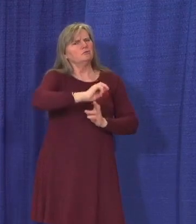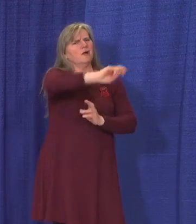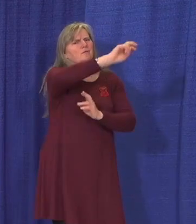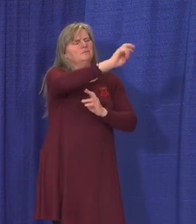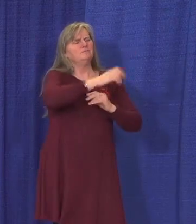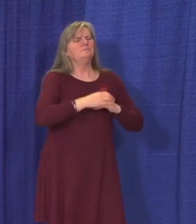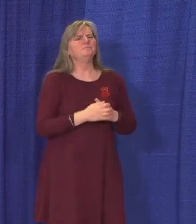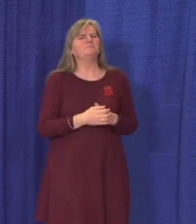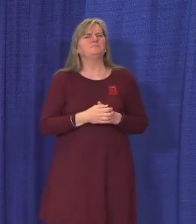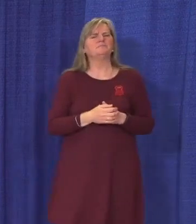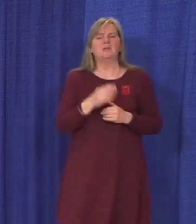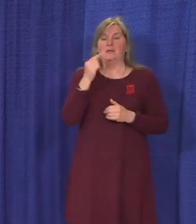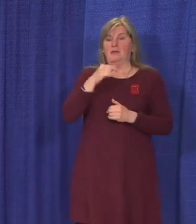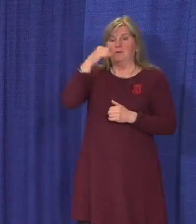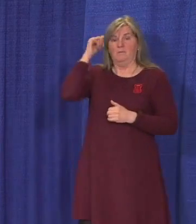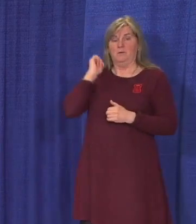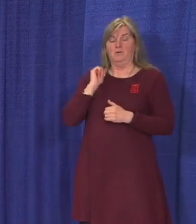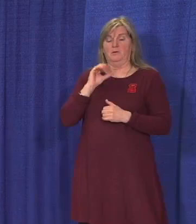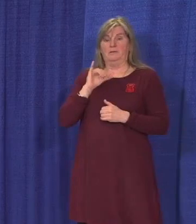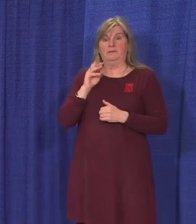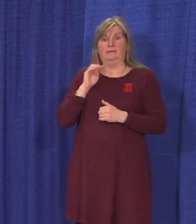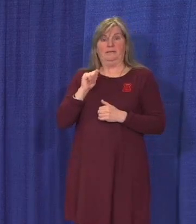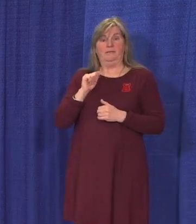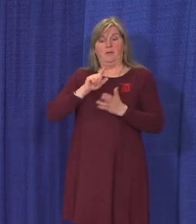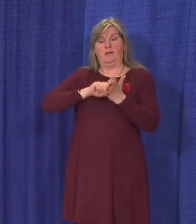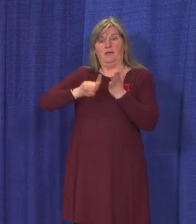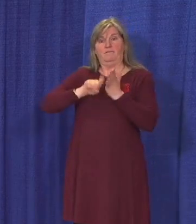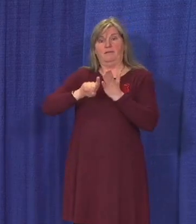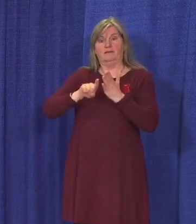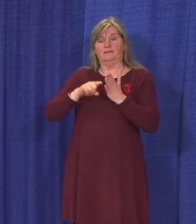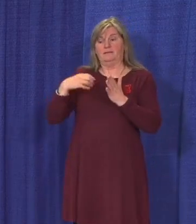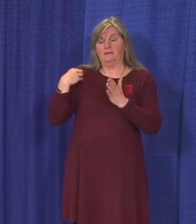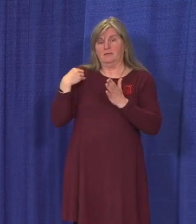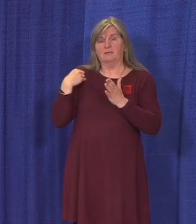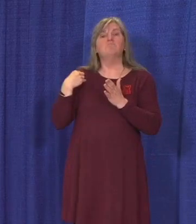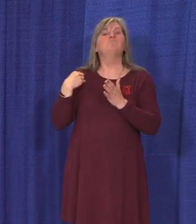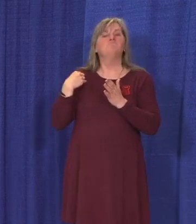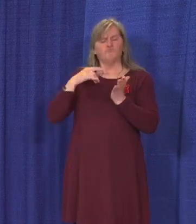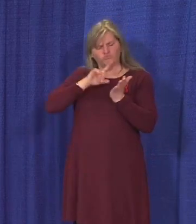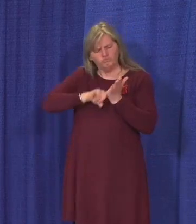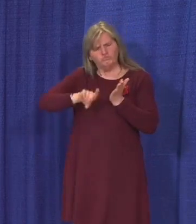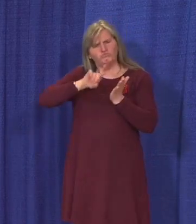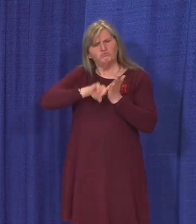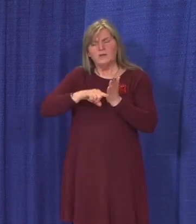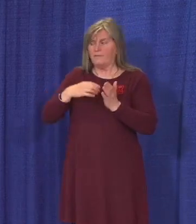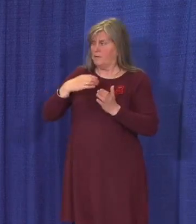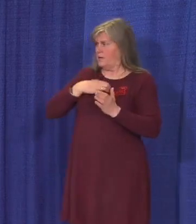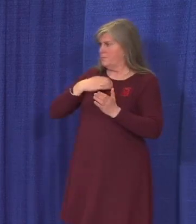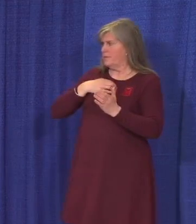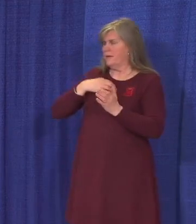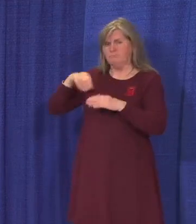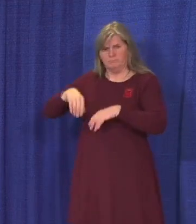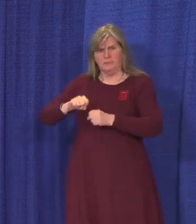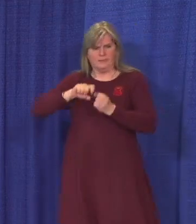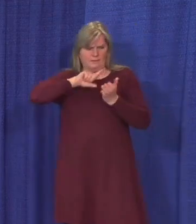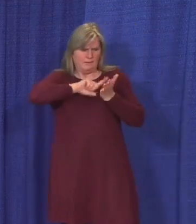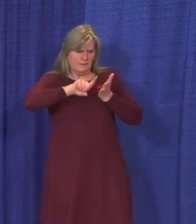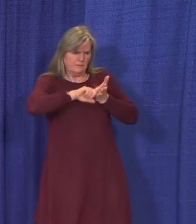remind travellers who remain on the highway corridor and complete their transition and to